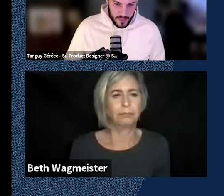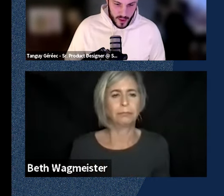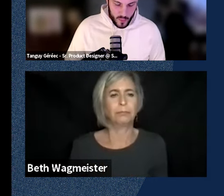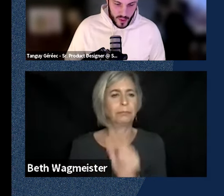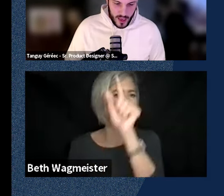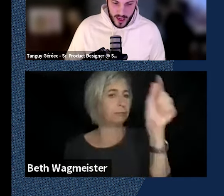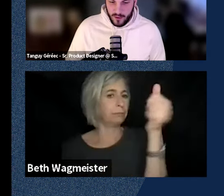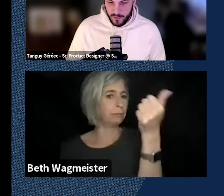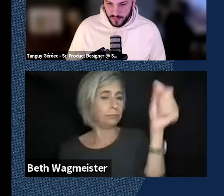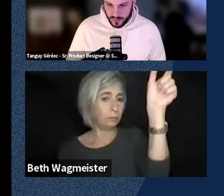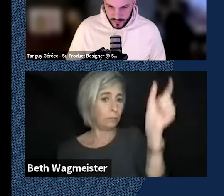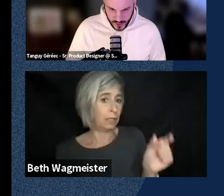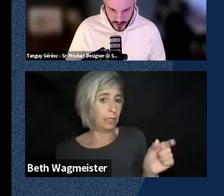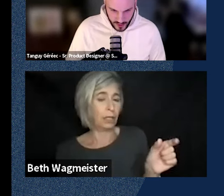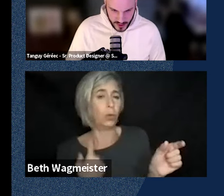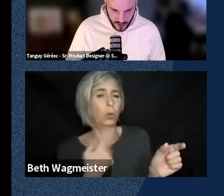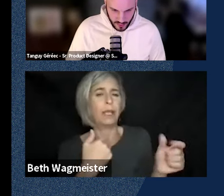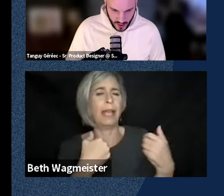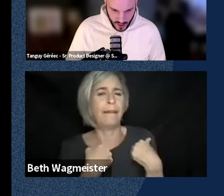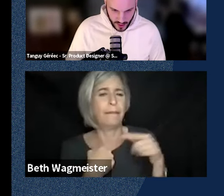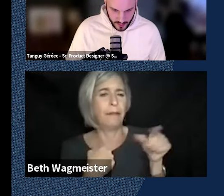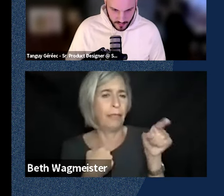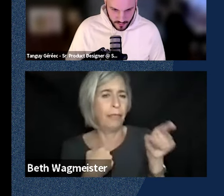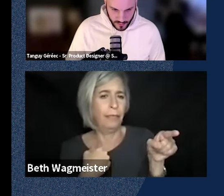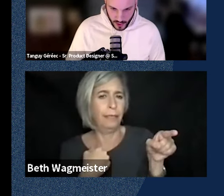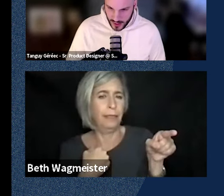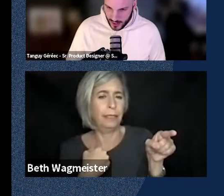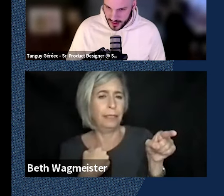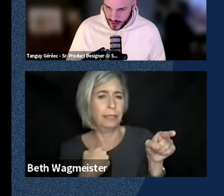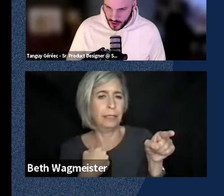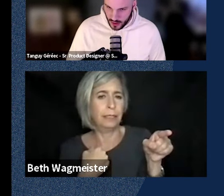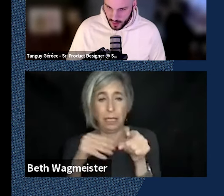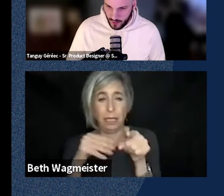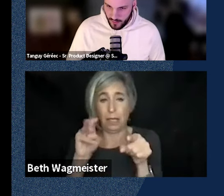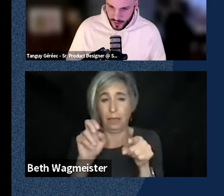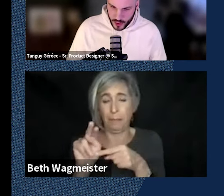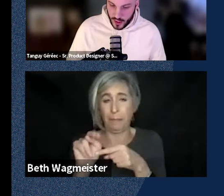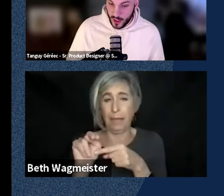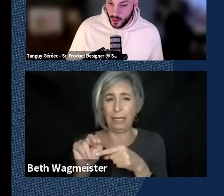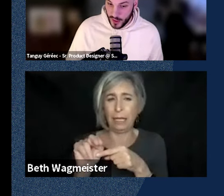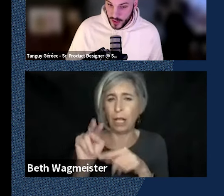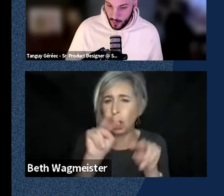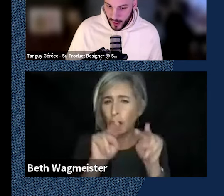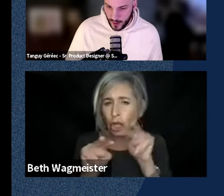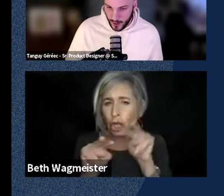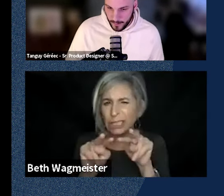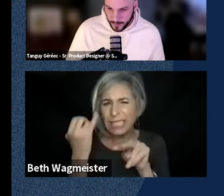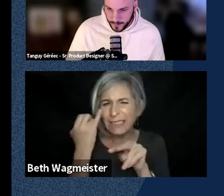Then we have. So this to me, looks like a section. But if I'm not sure I can always go back.